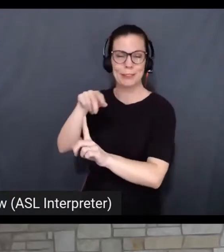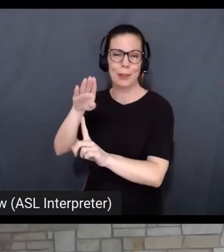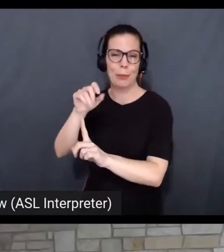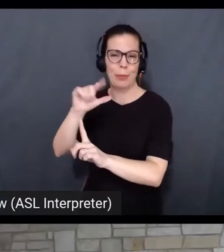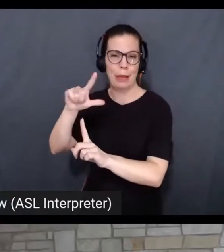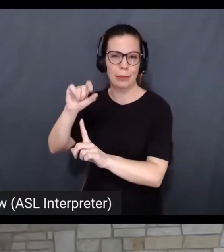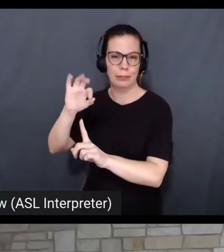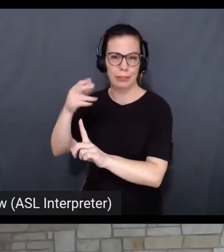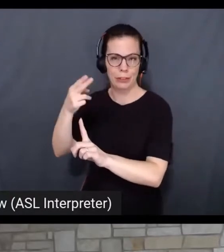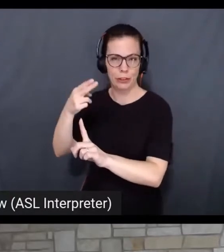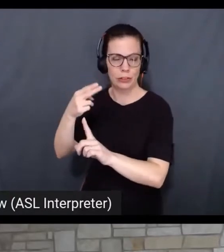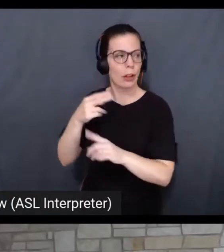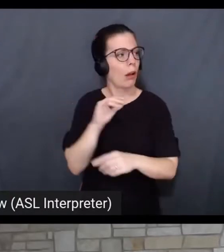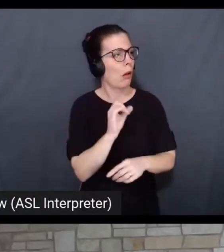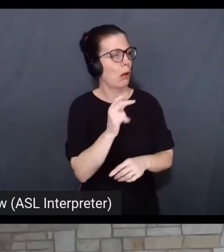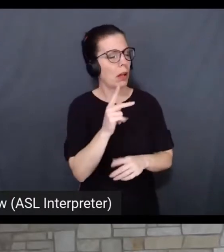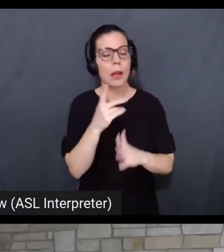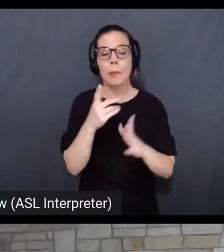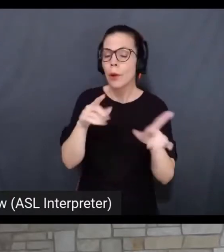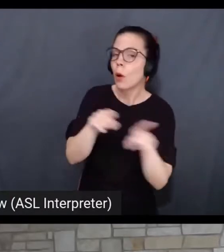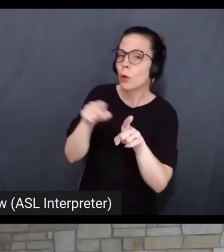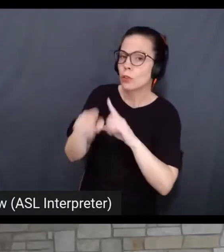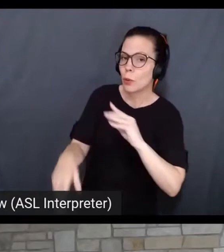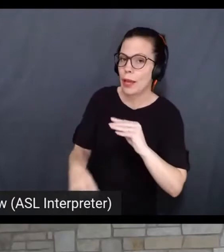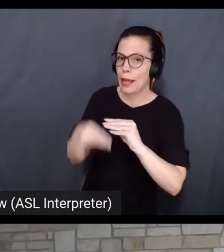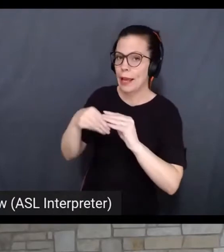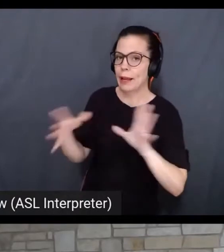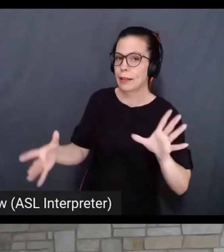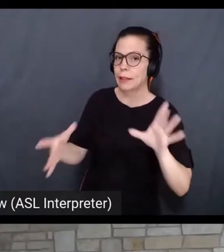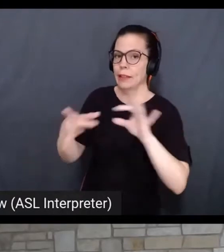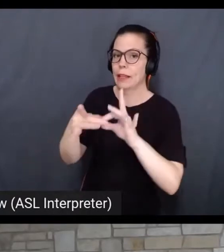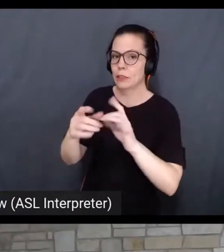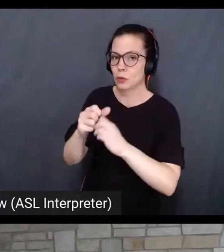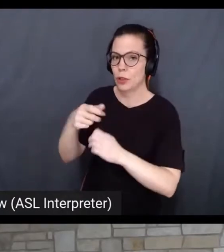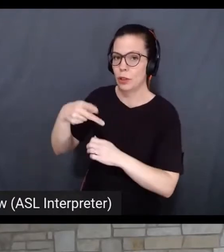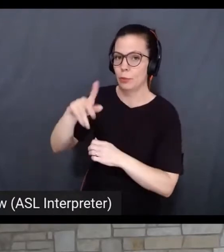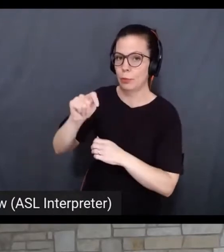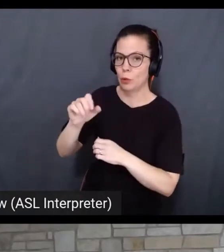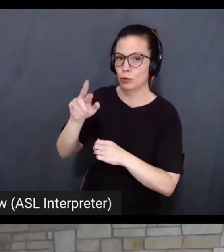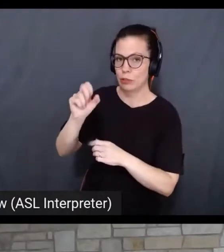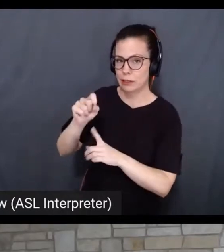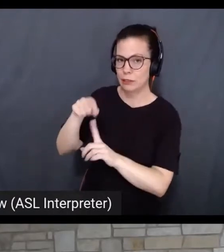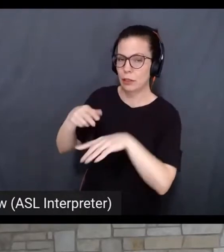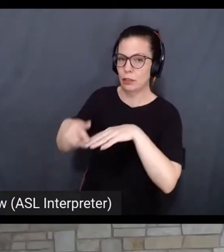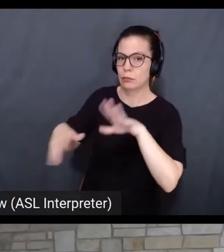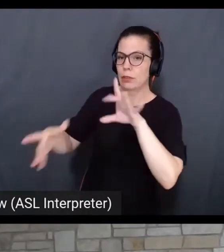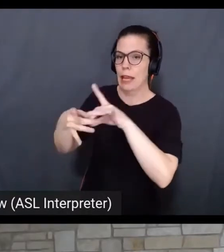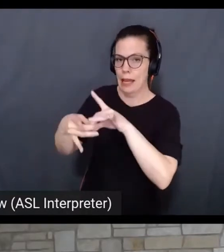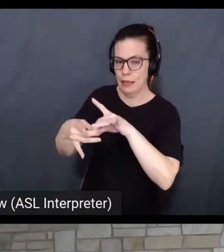a connection to Postgres, right? So you're gonna add your Postgres on top of that. And then you're gonna start maybe moving over code,